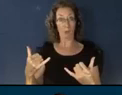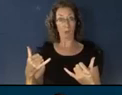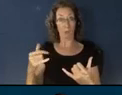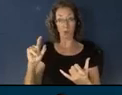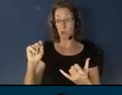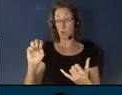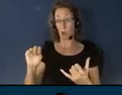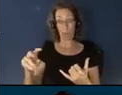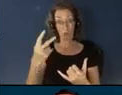Okay thank you Naomi.